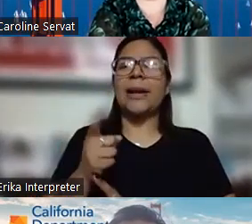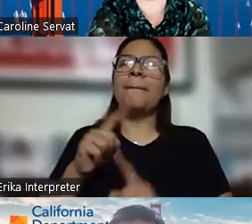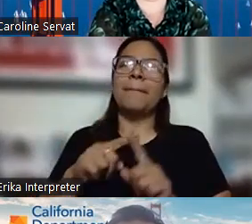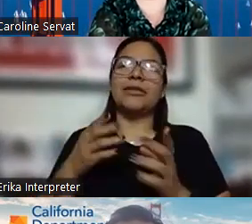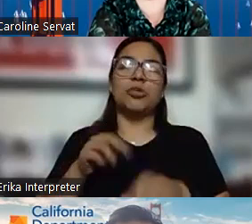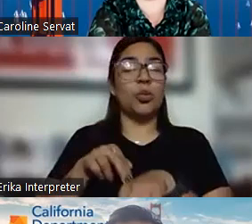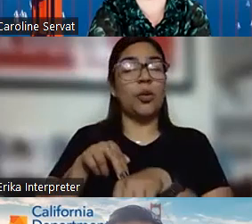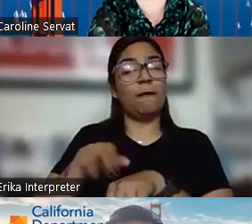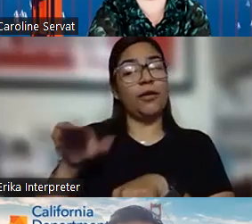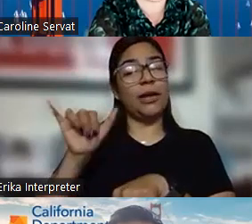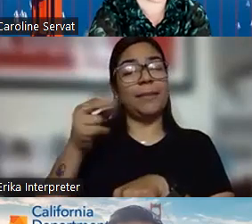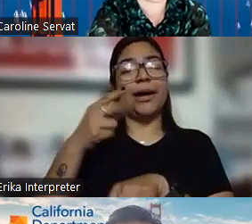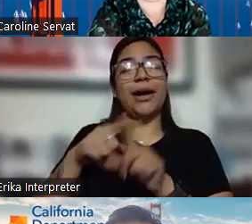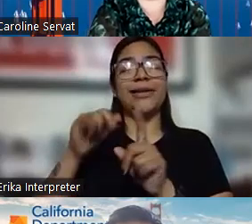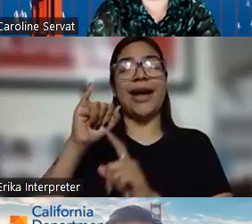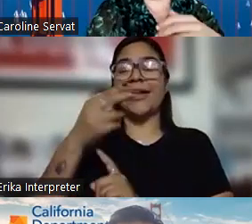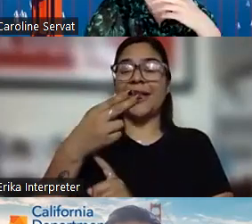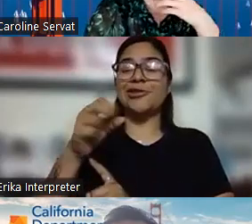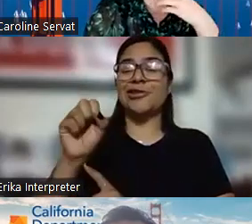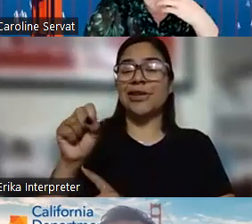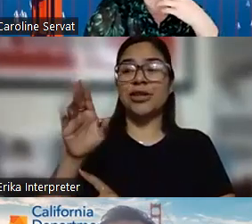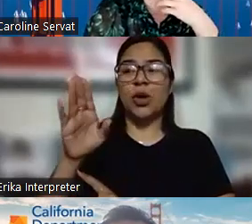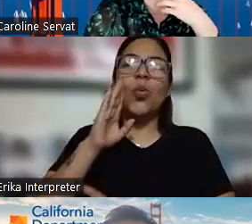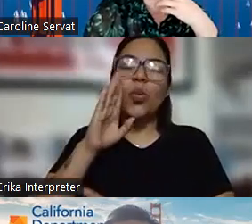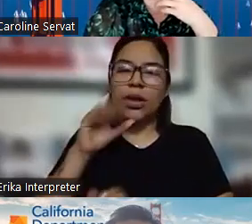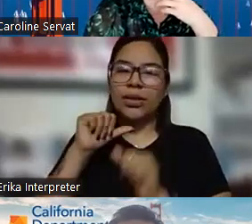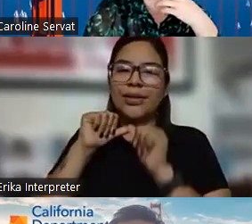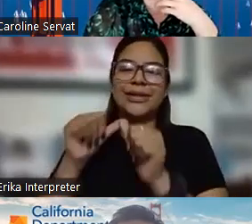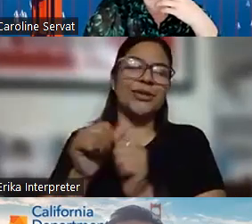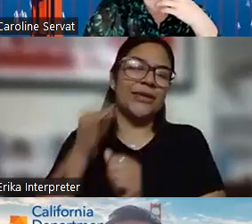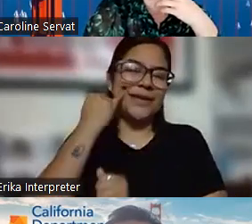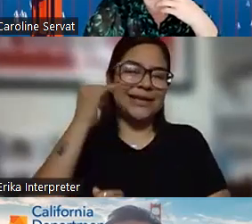their their process there was an attempt several years ago to create What's called the universal